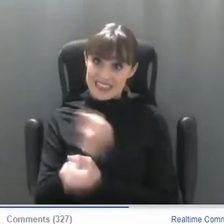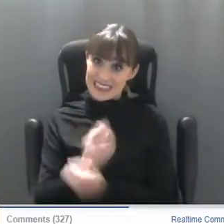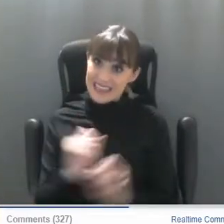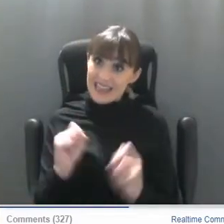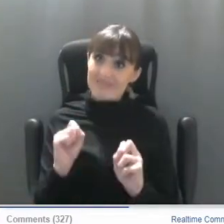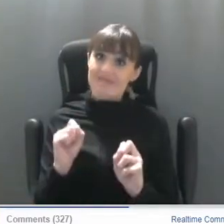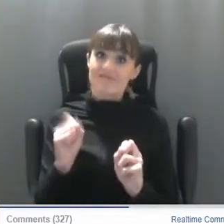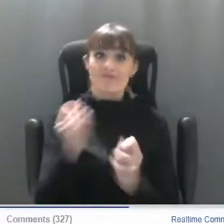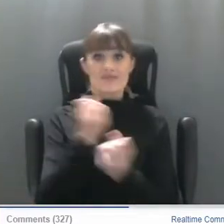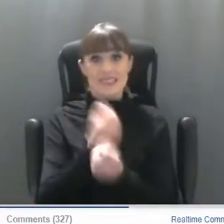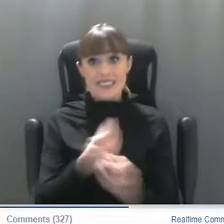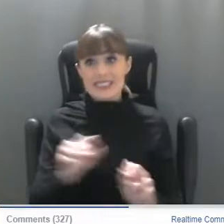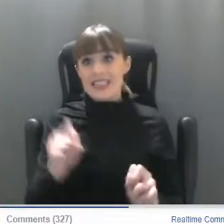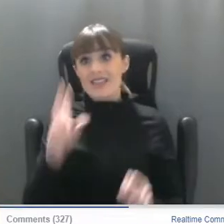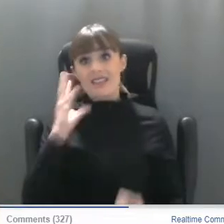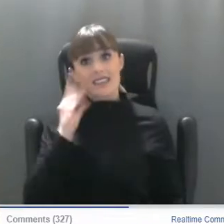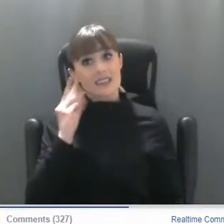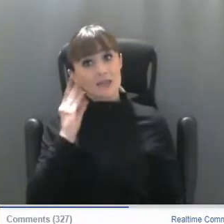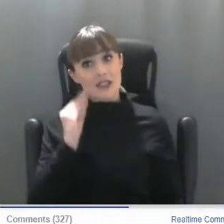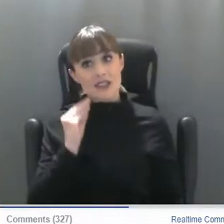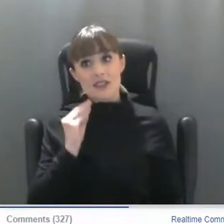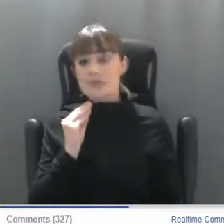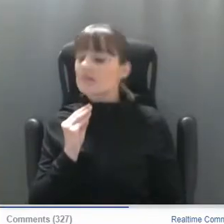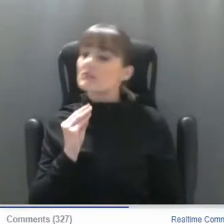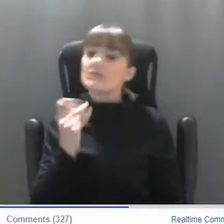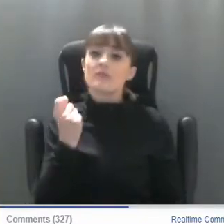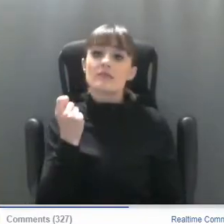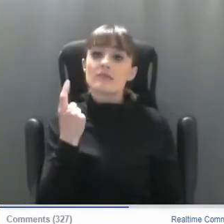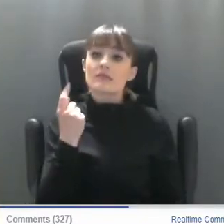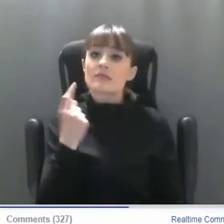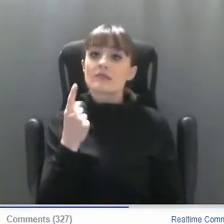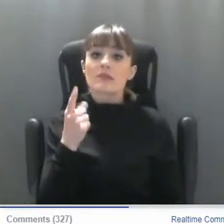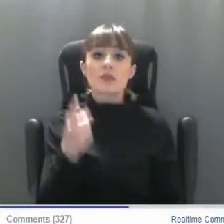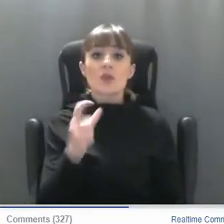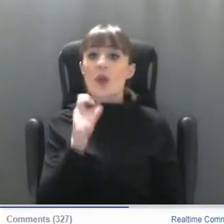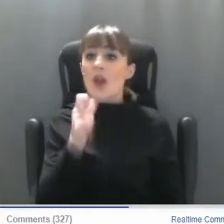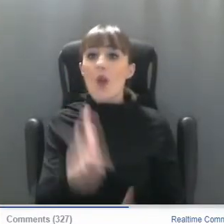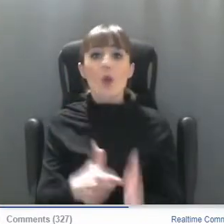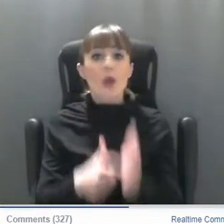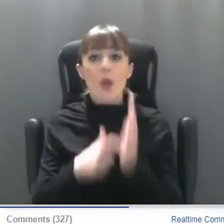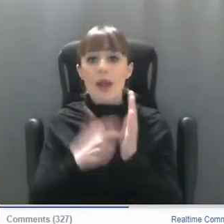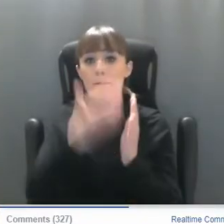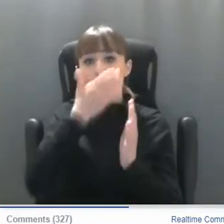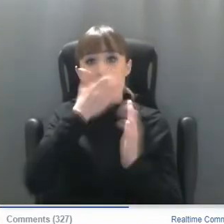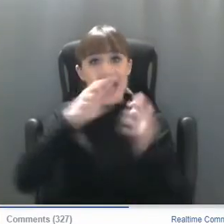it is strongly encouraged. Look at this view, you guys. What a spectacular